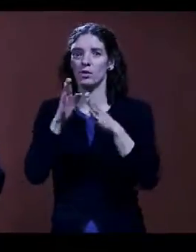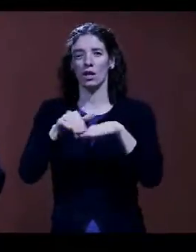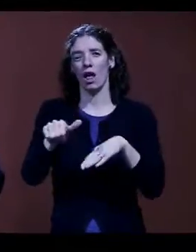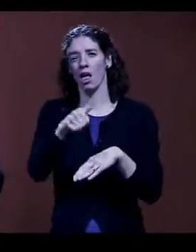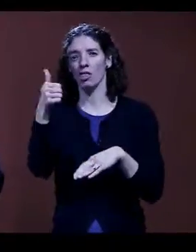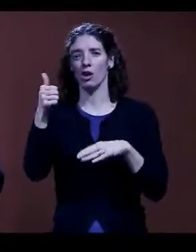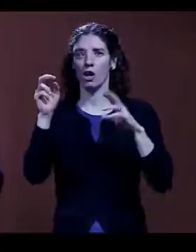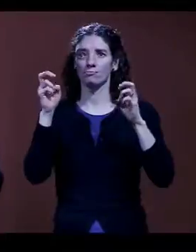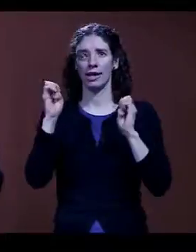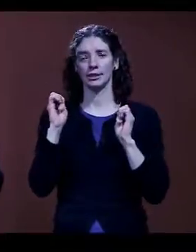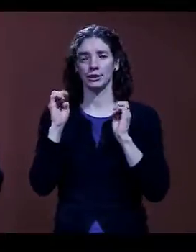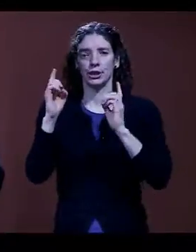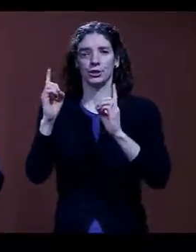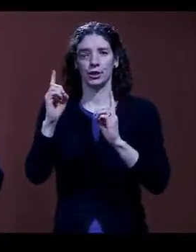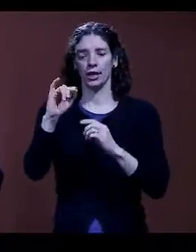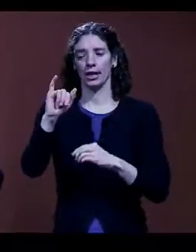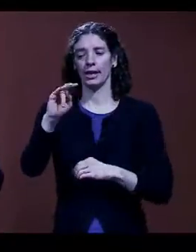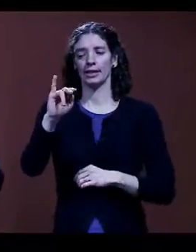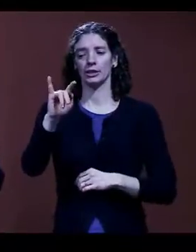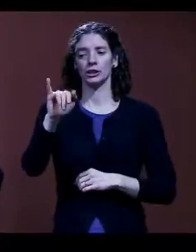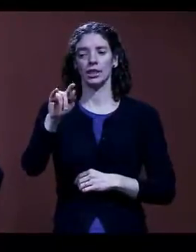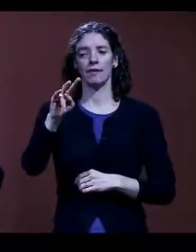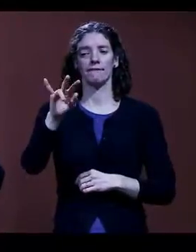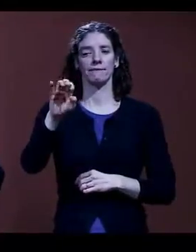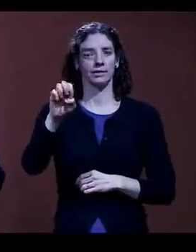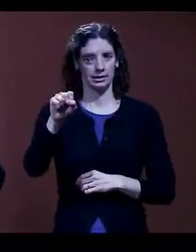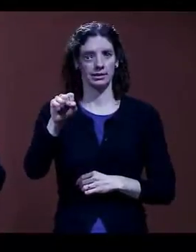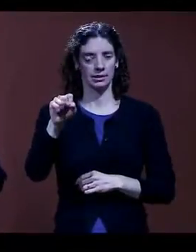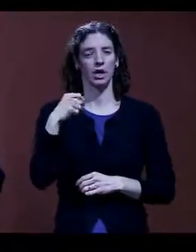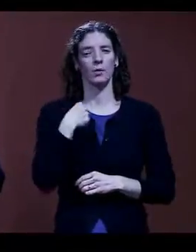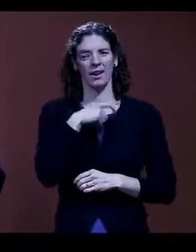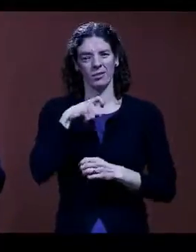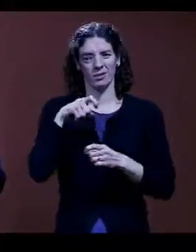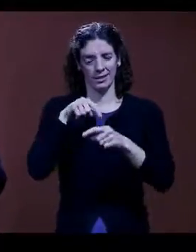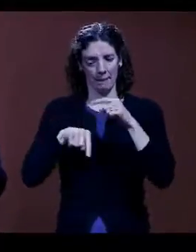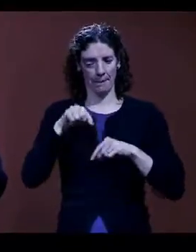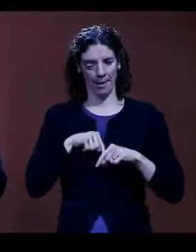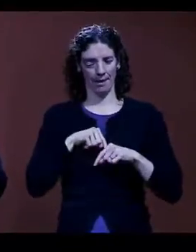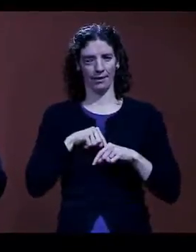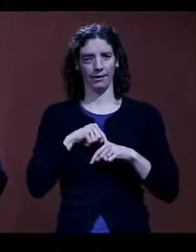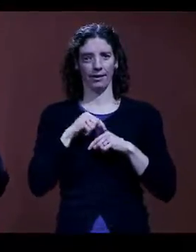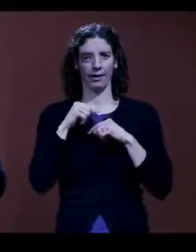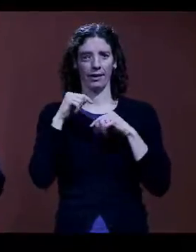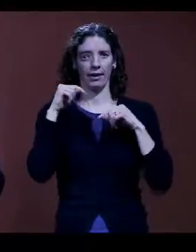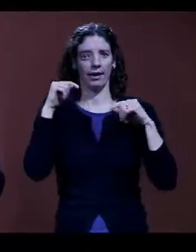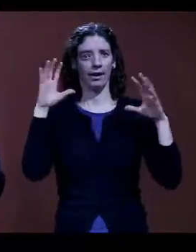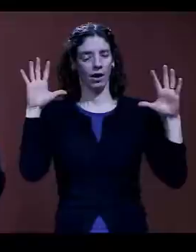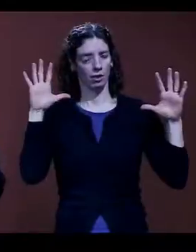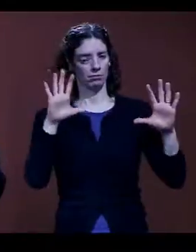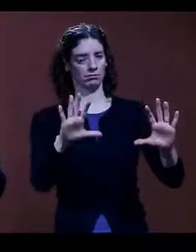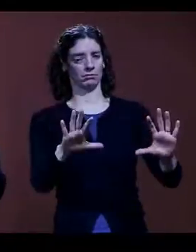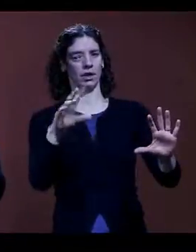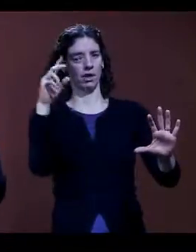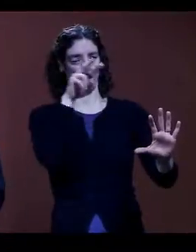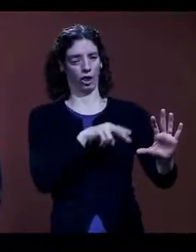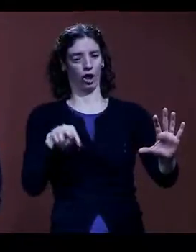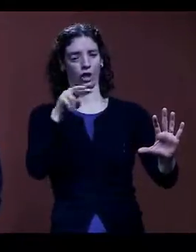so sometimes we have to kind of step back and prioritize and begin to think how we can do this given our current circumstances.